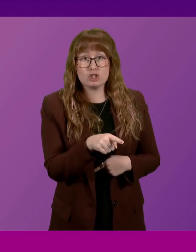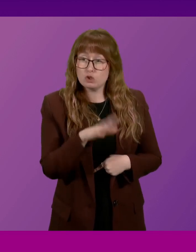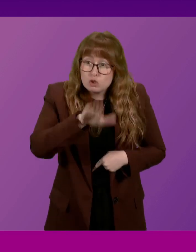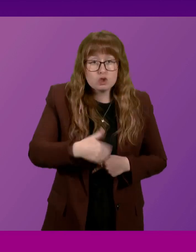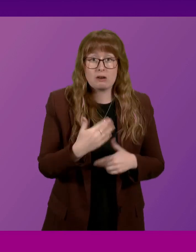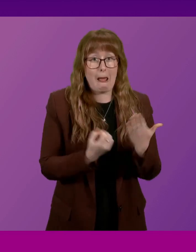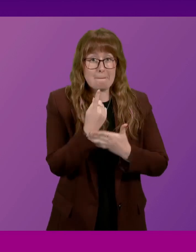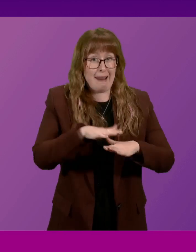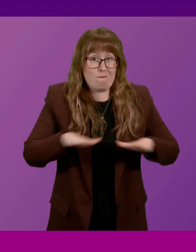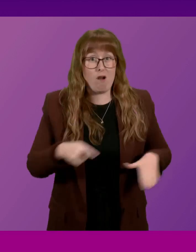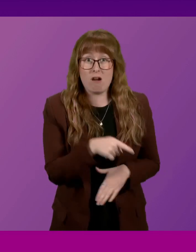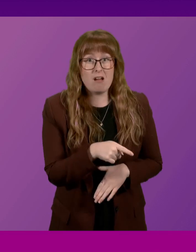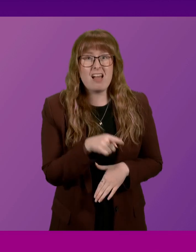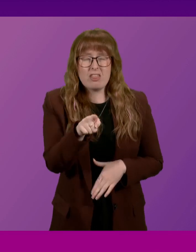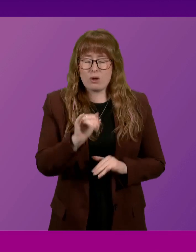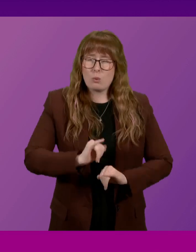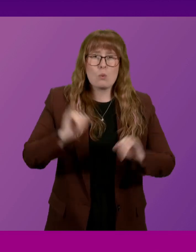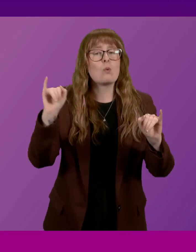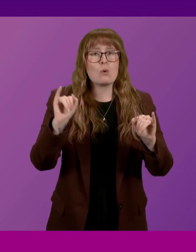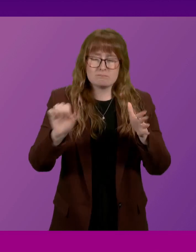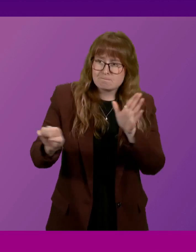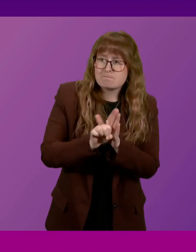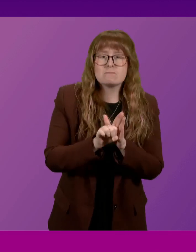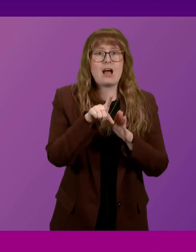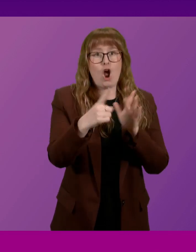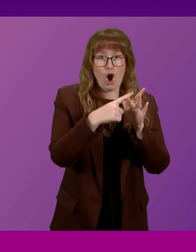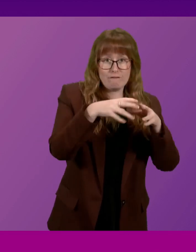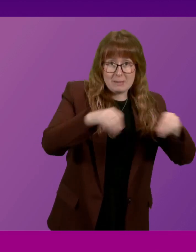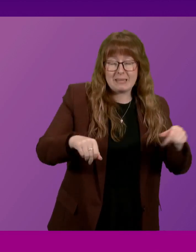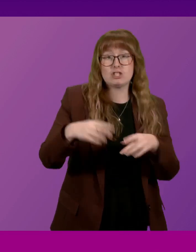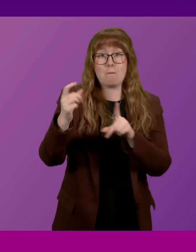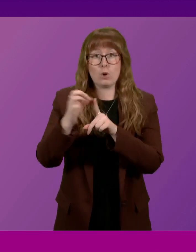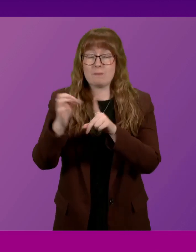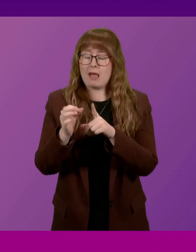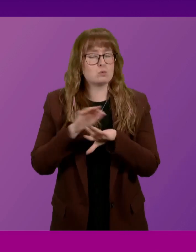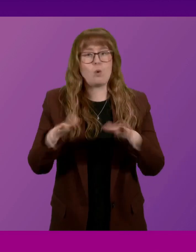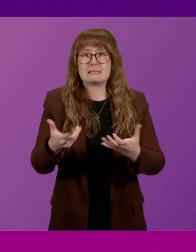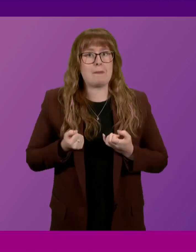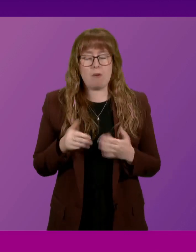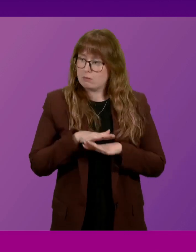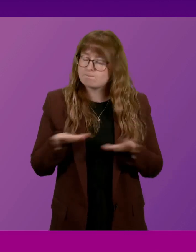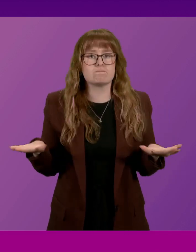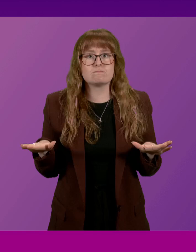The disorder and the violence at Irvine beach and in Portobello were totally unacceptable. As